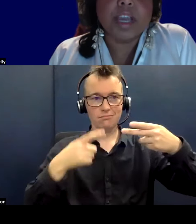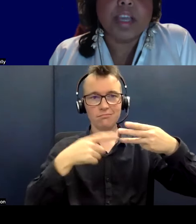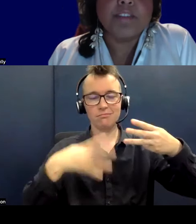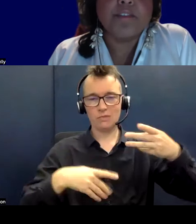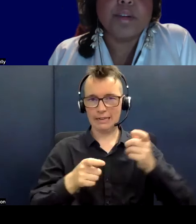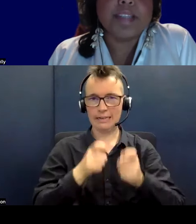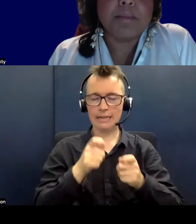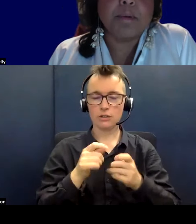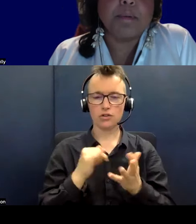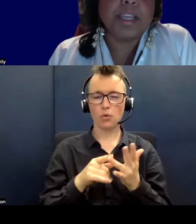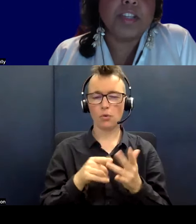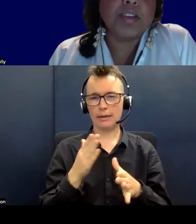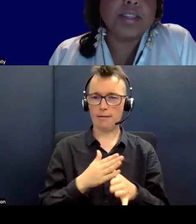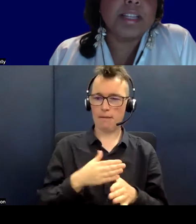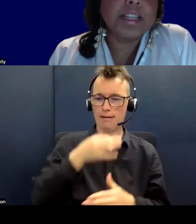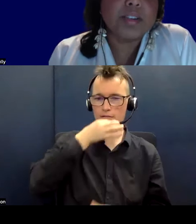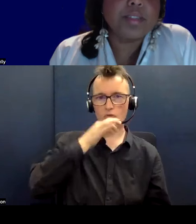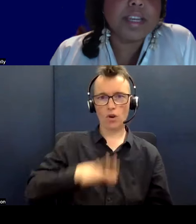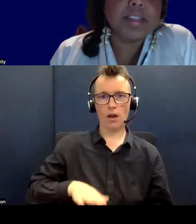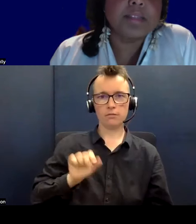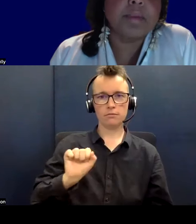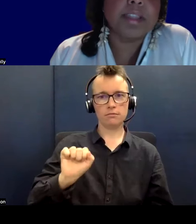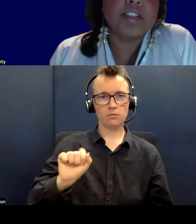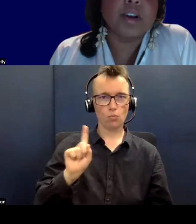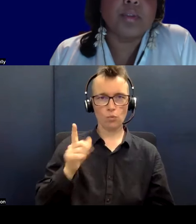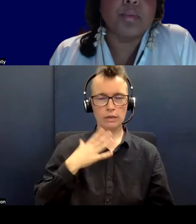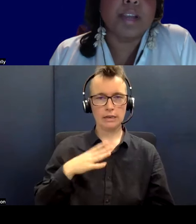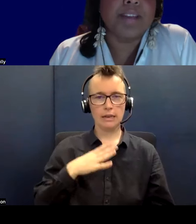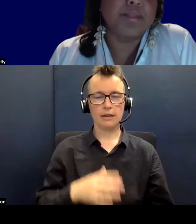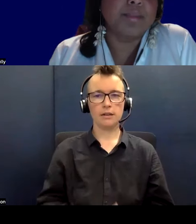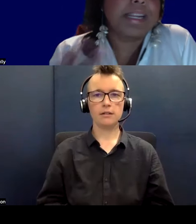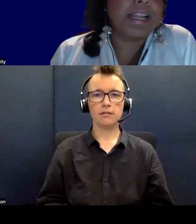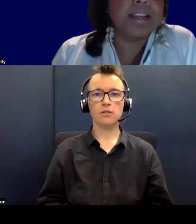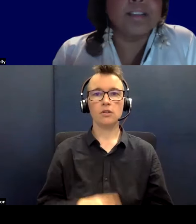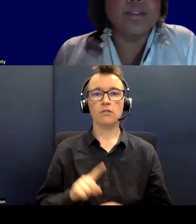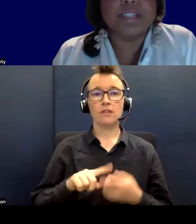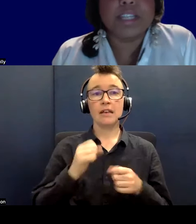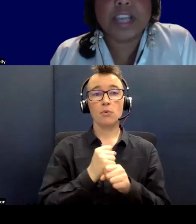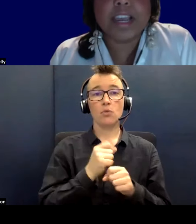So for example we can use a clinical test where the child would have to read letters or see shapes